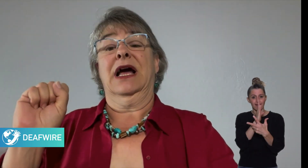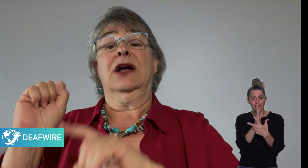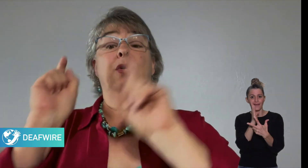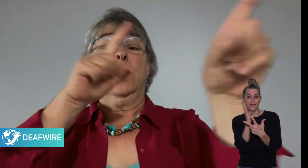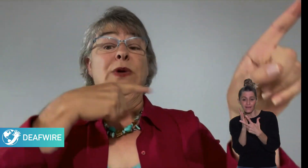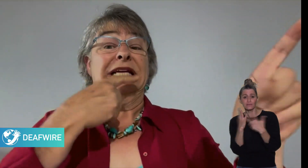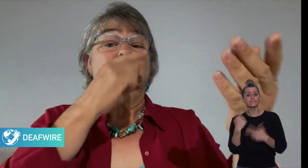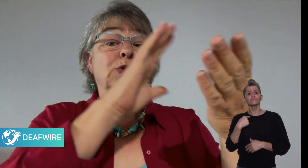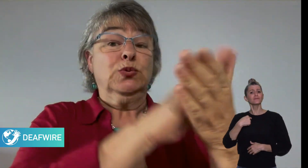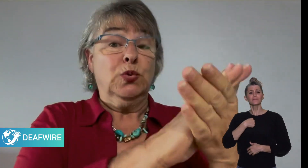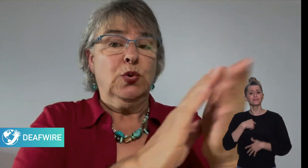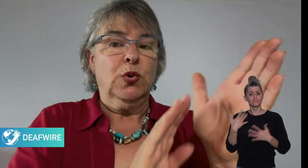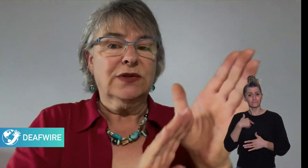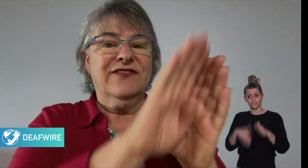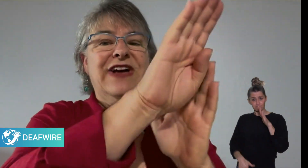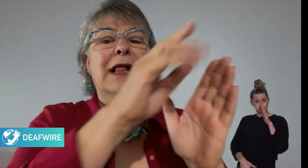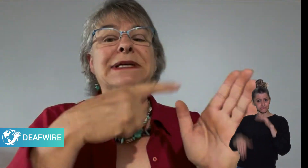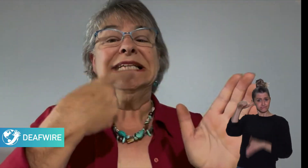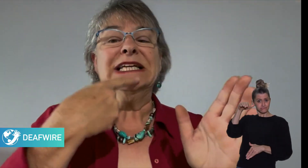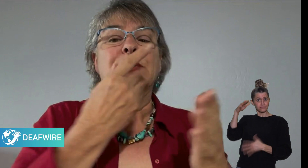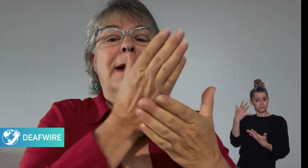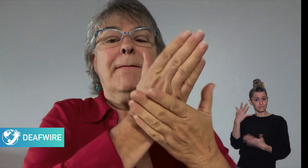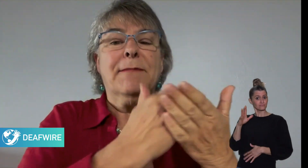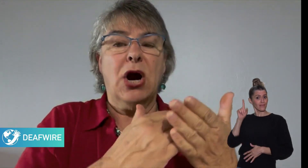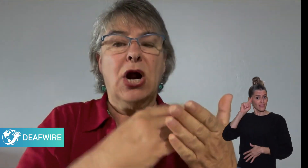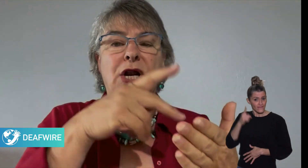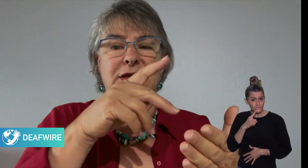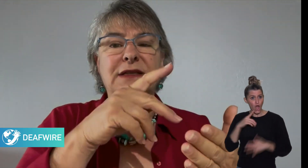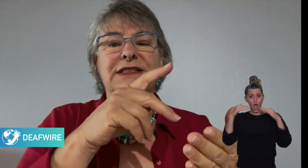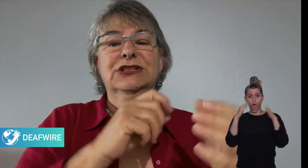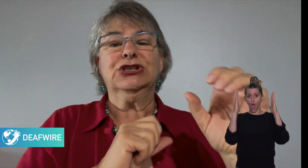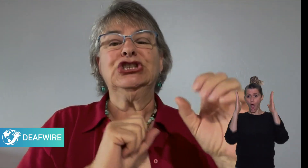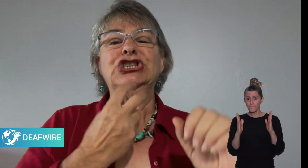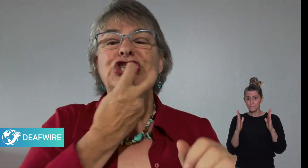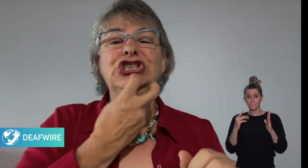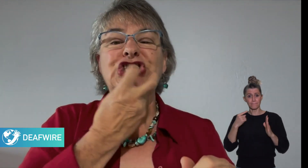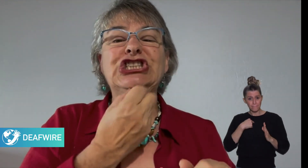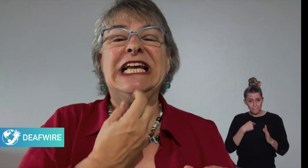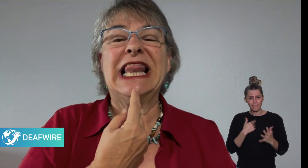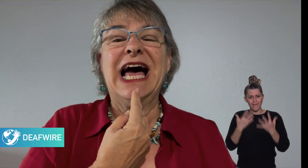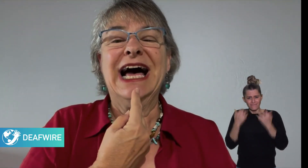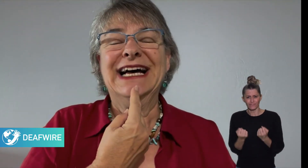This is represented by my sign name, “Sheila”.